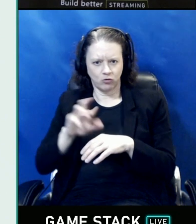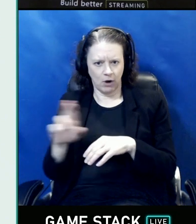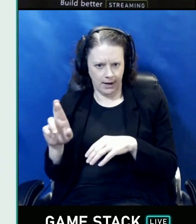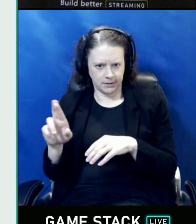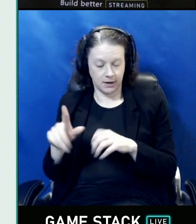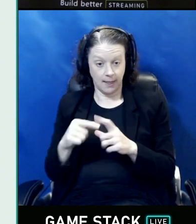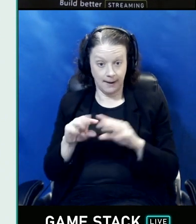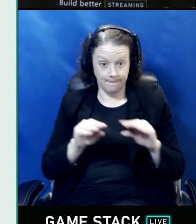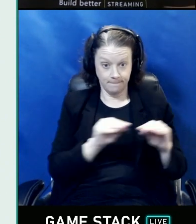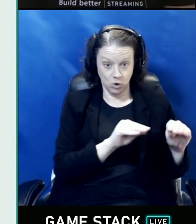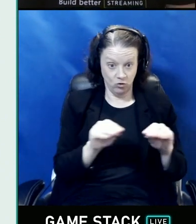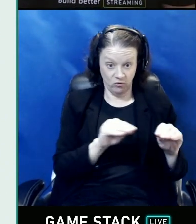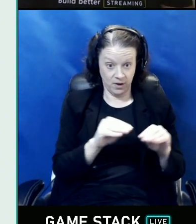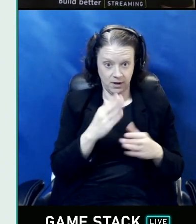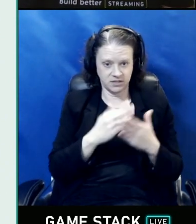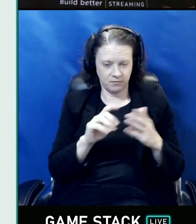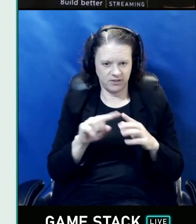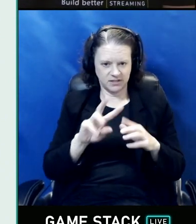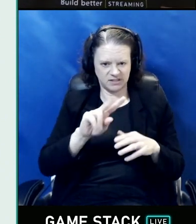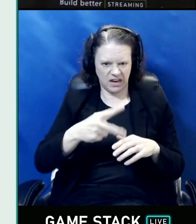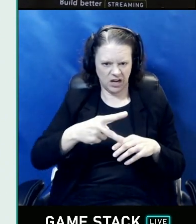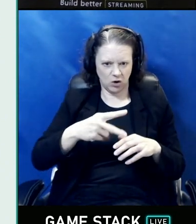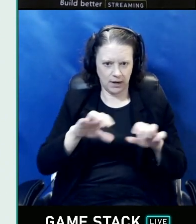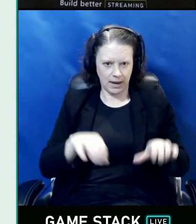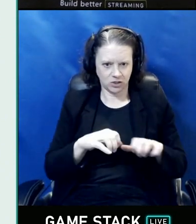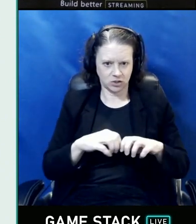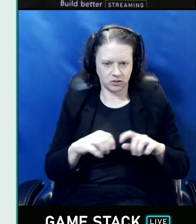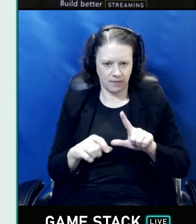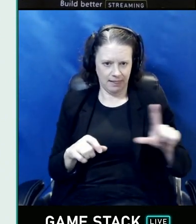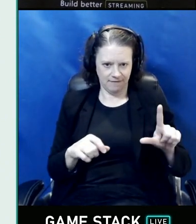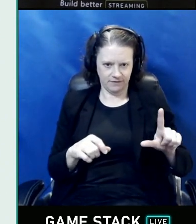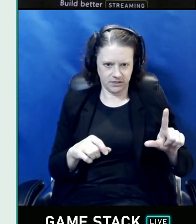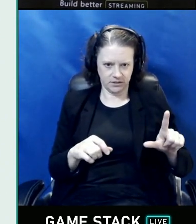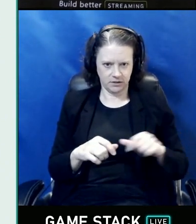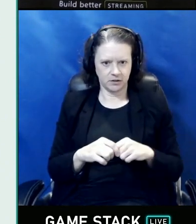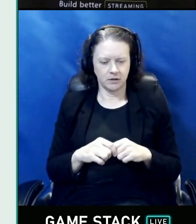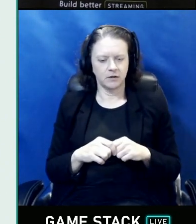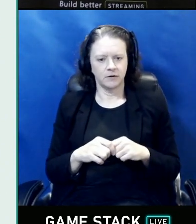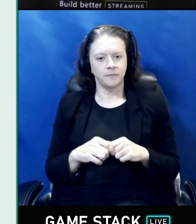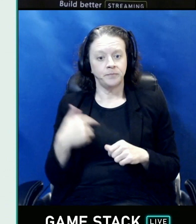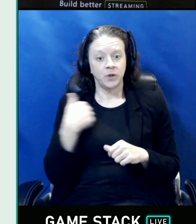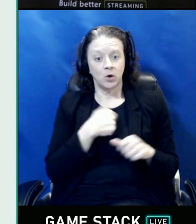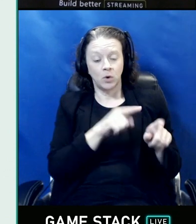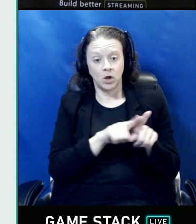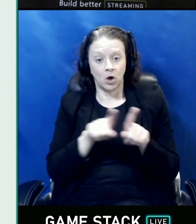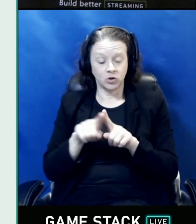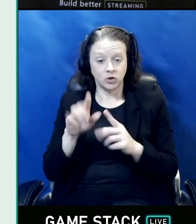secondary actions over on the left side of the screen. We also selected from the icons that come built into